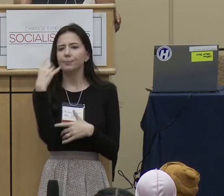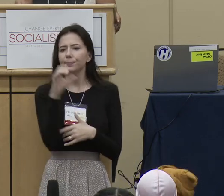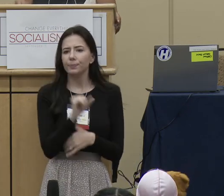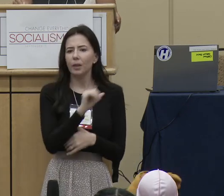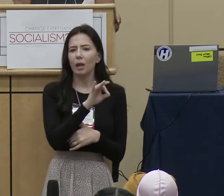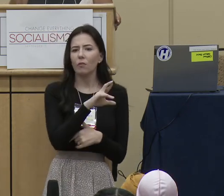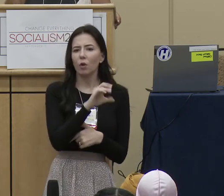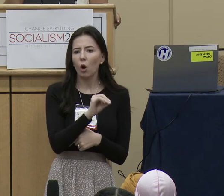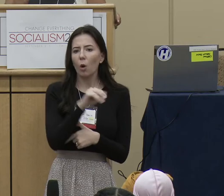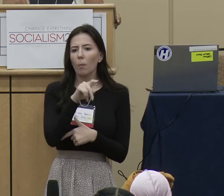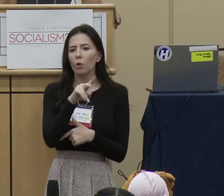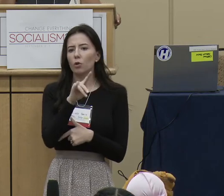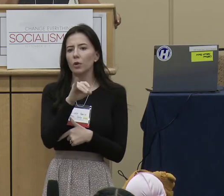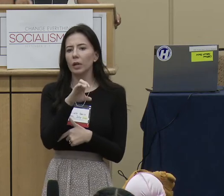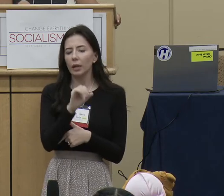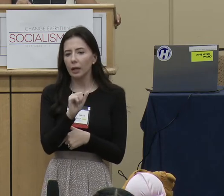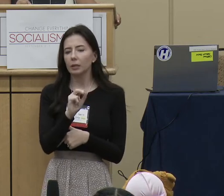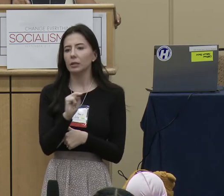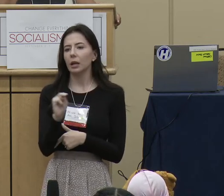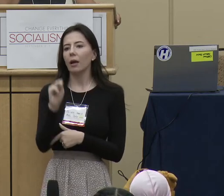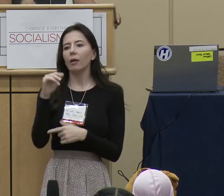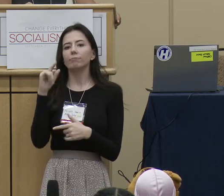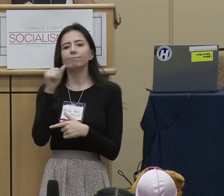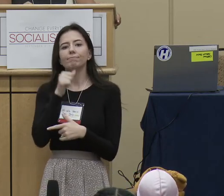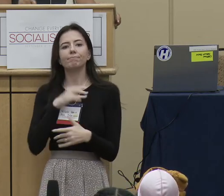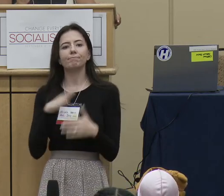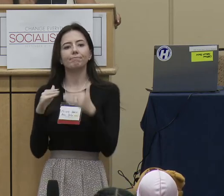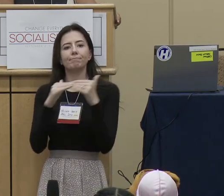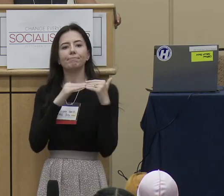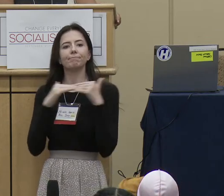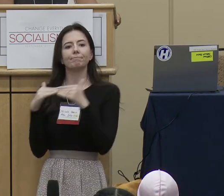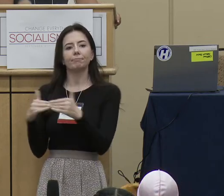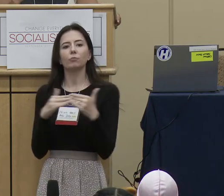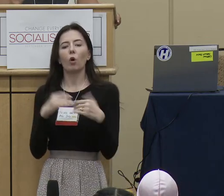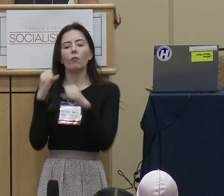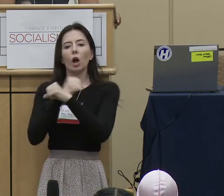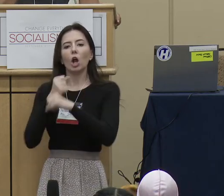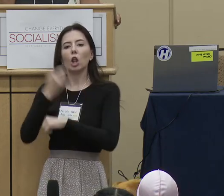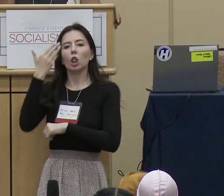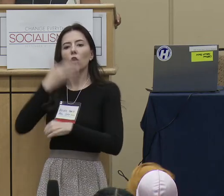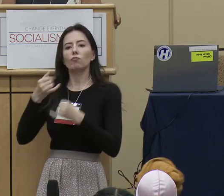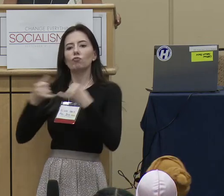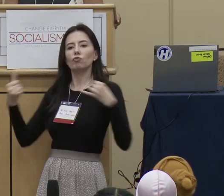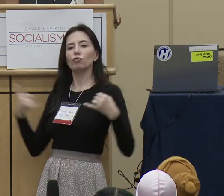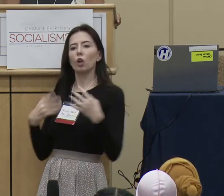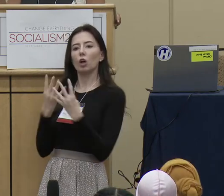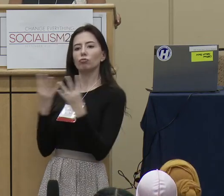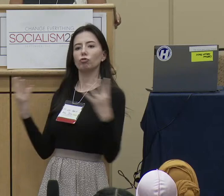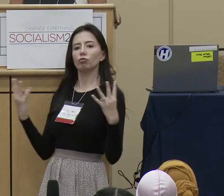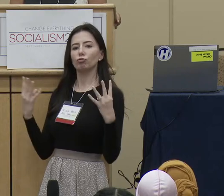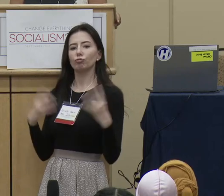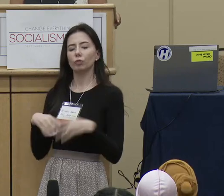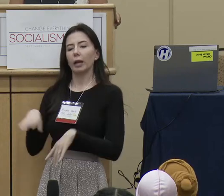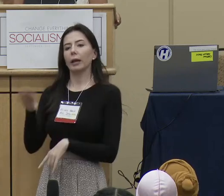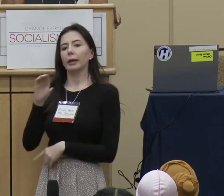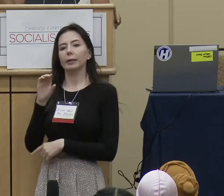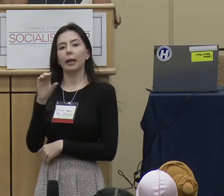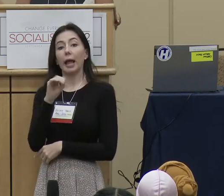century ? It looks like the after afro Puerto Rican